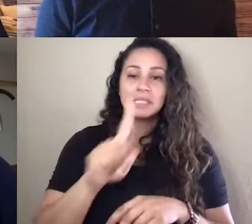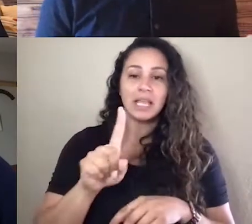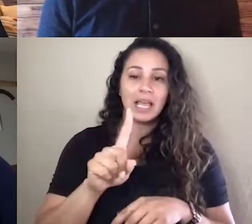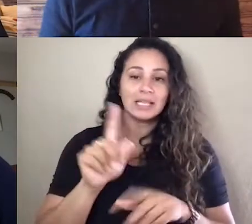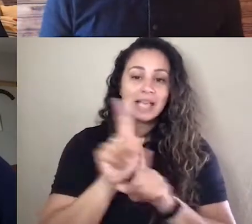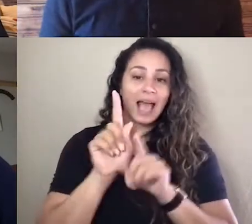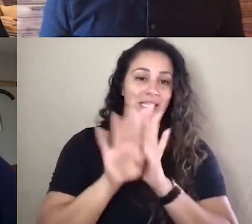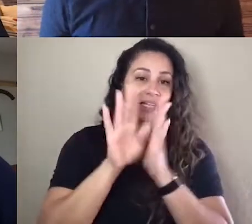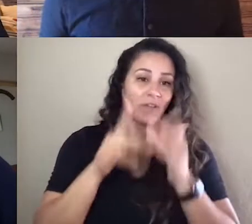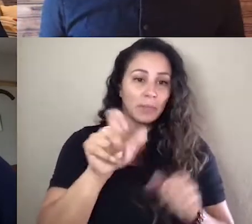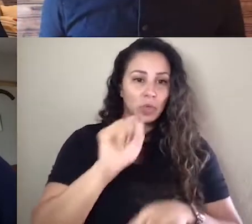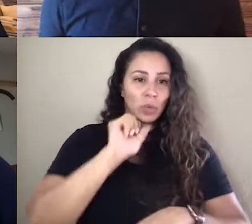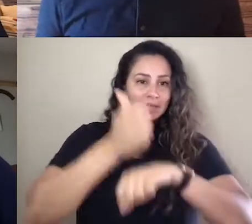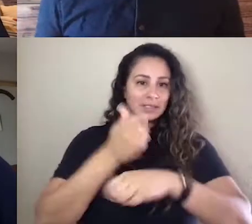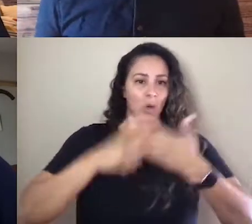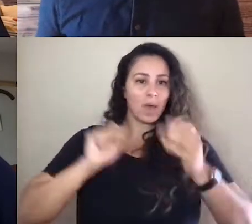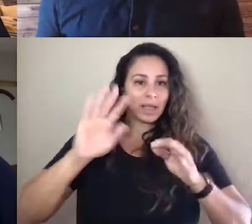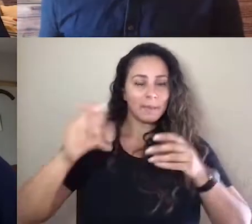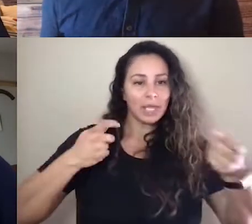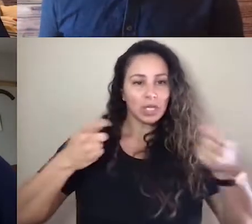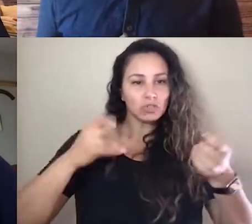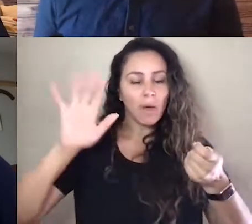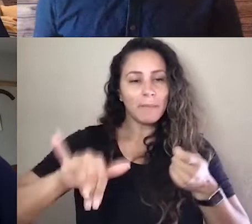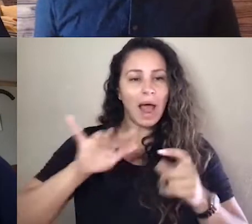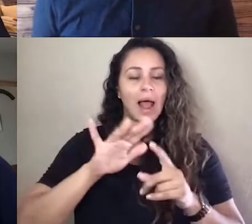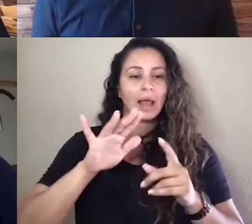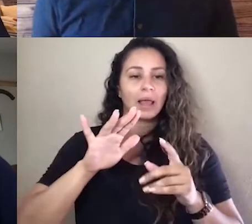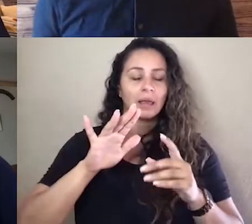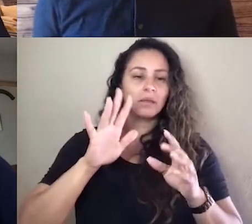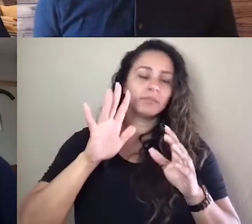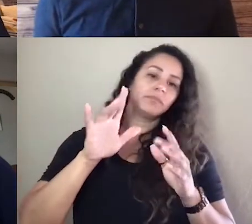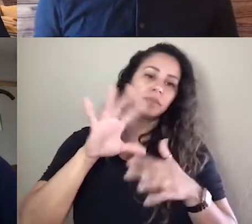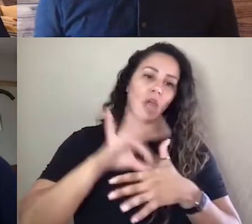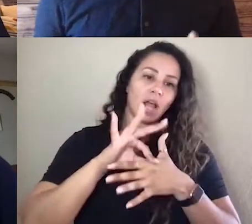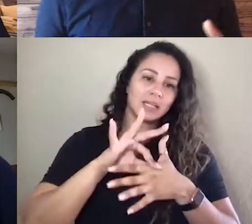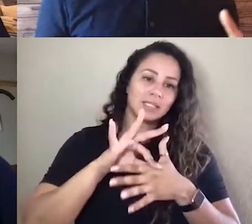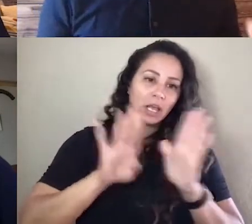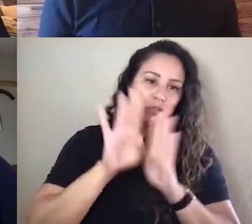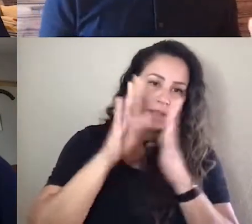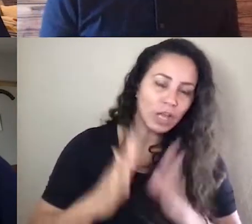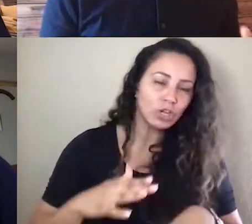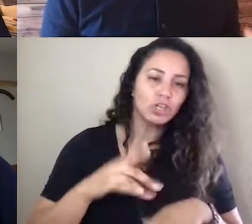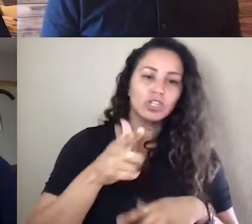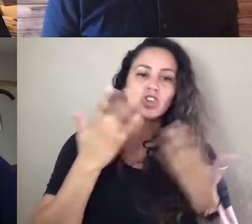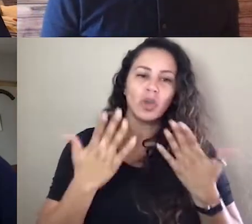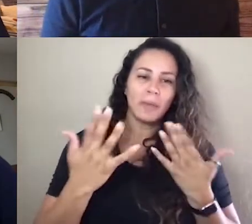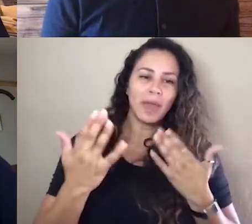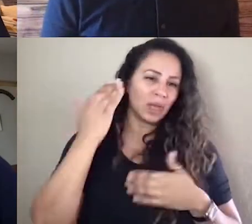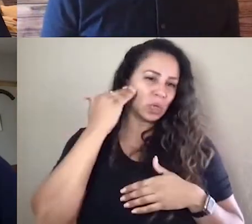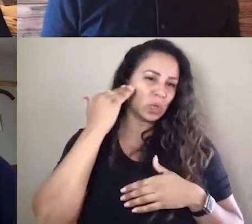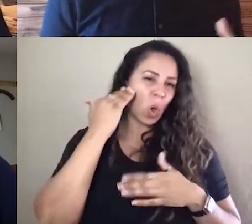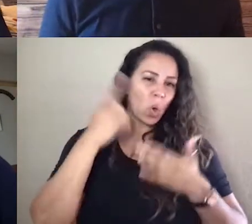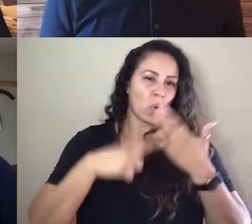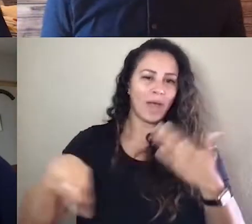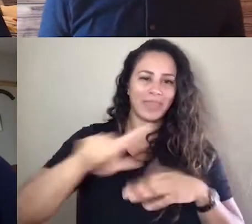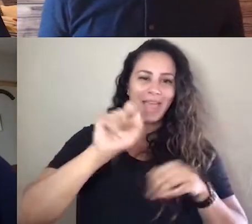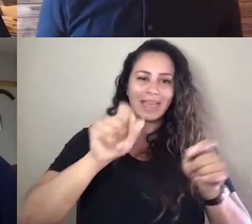STATE WHAT IS AVAILABLE WITH THE CONTENT AND YOU KNOW WHAT THEY CAN EDIT AND SET THAT.